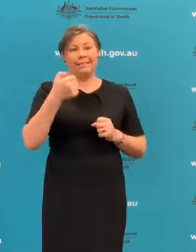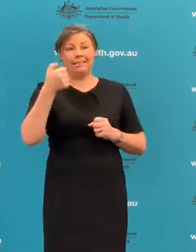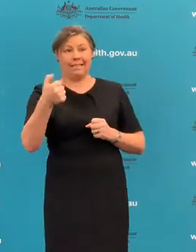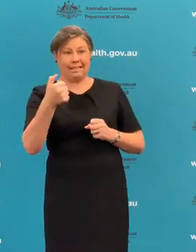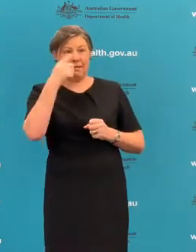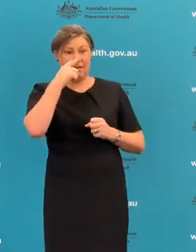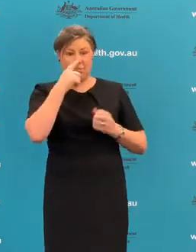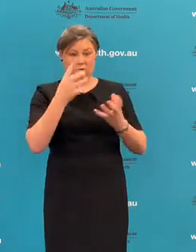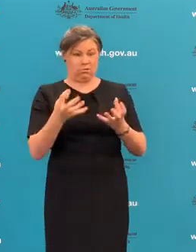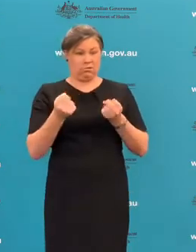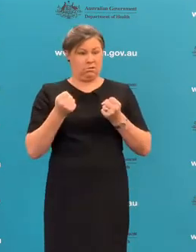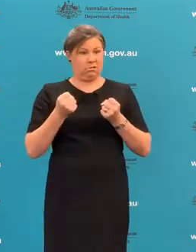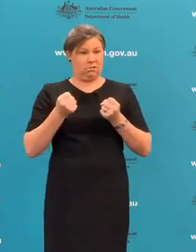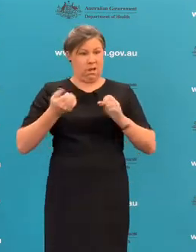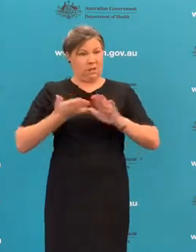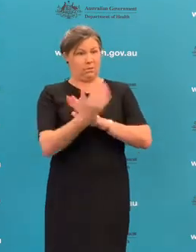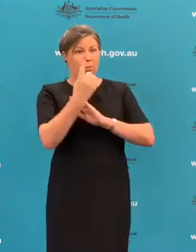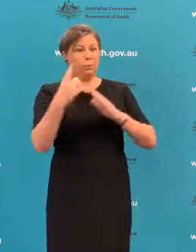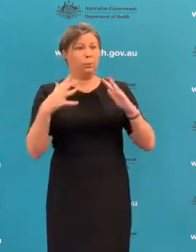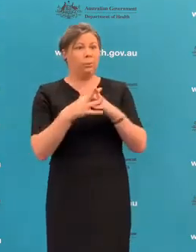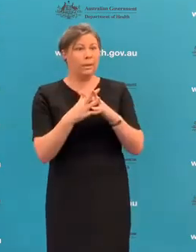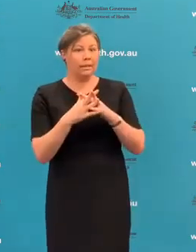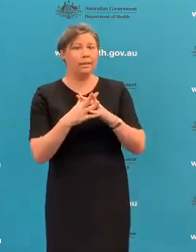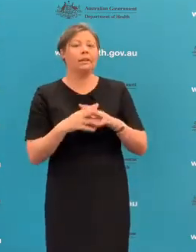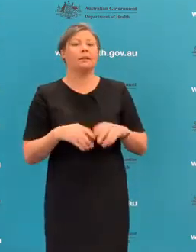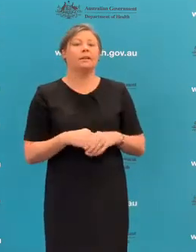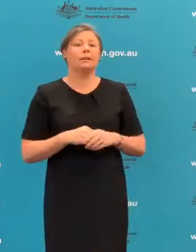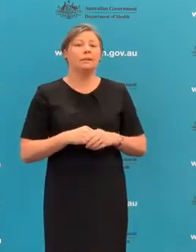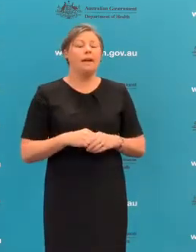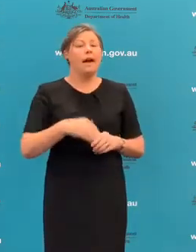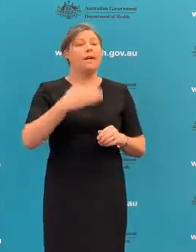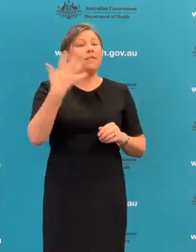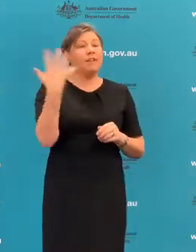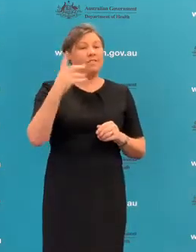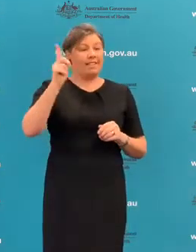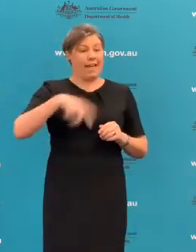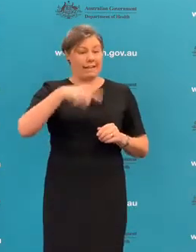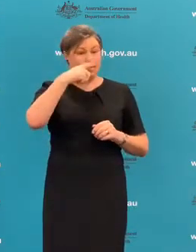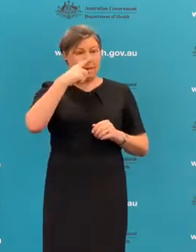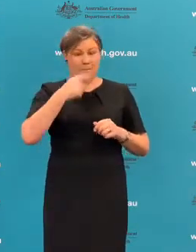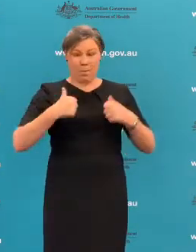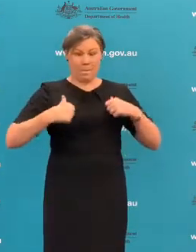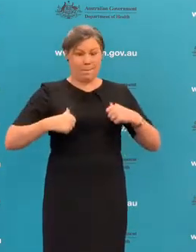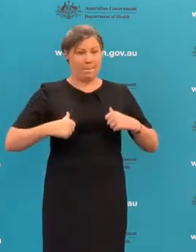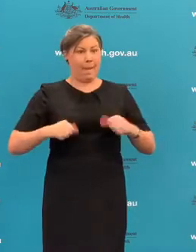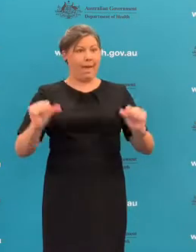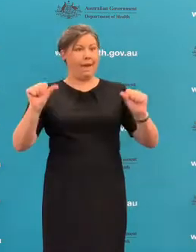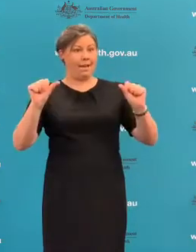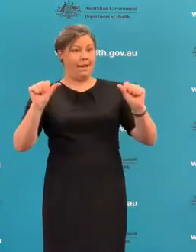days. And while nearly 15,000 people have recovered from COVID-19 in our country we still